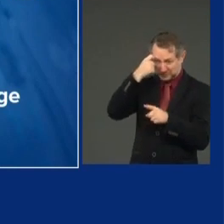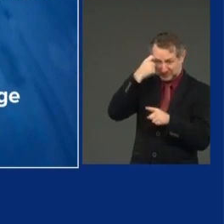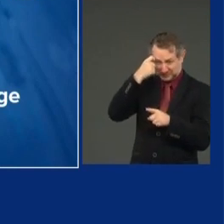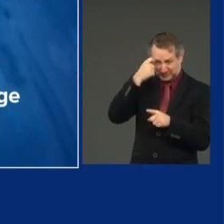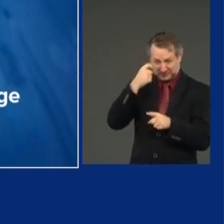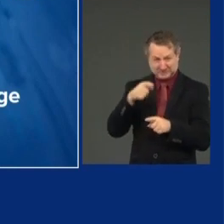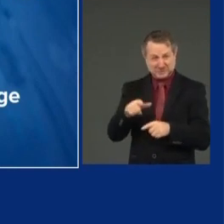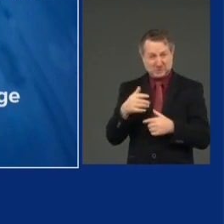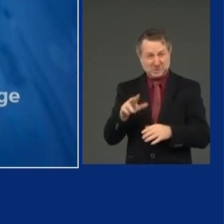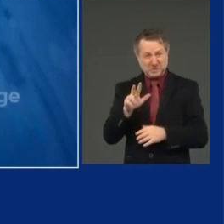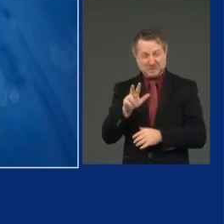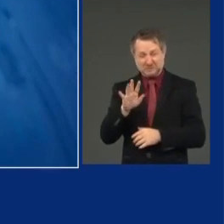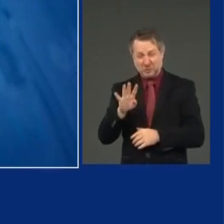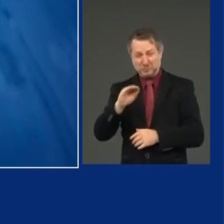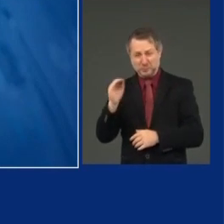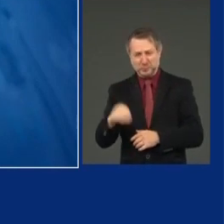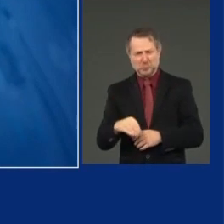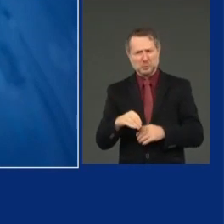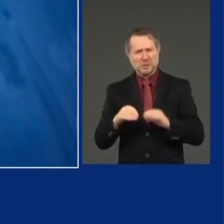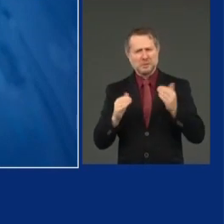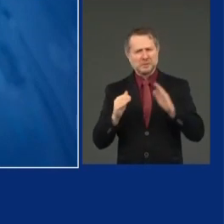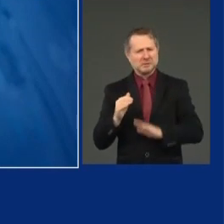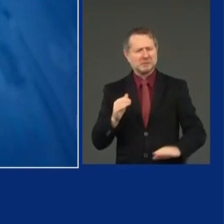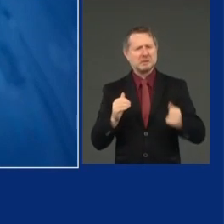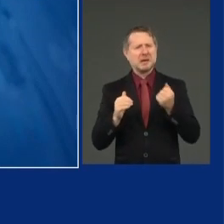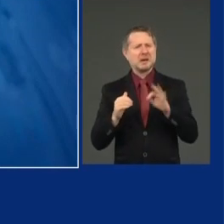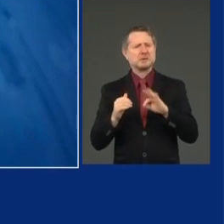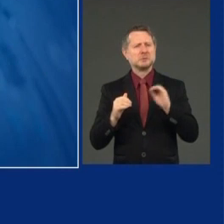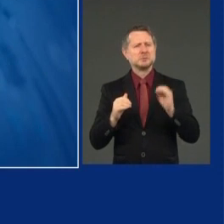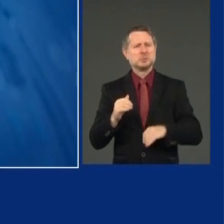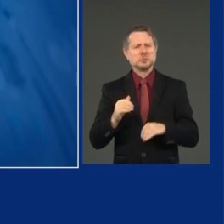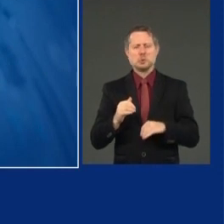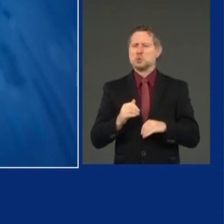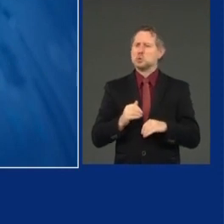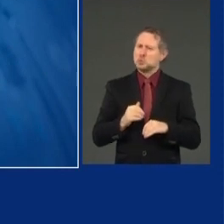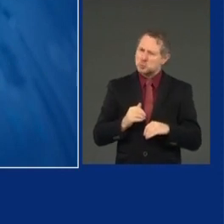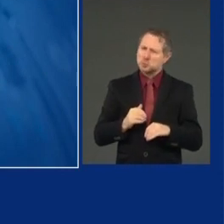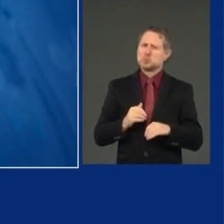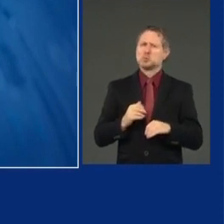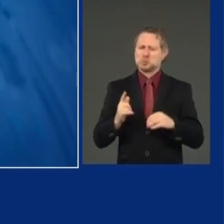BUT YOU TAKE A PLACE LIKE THE